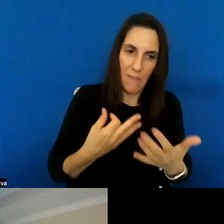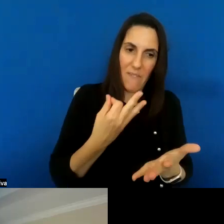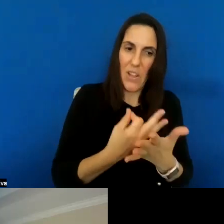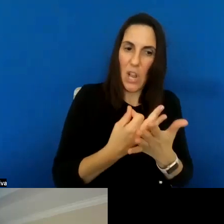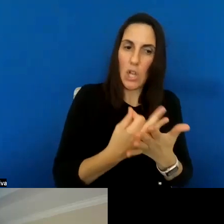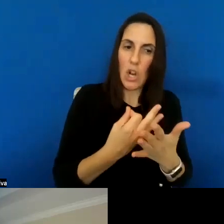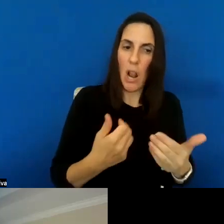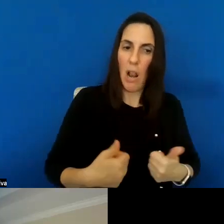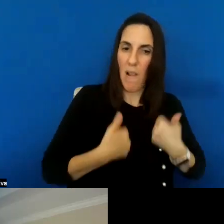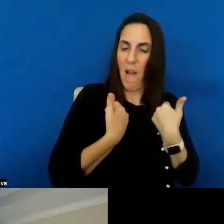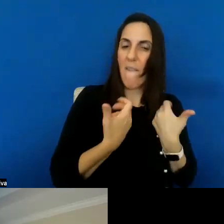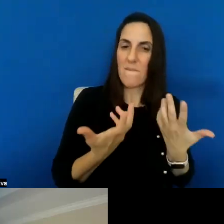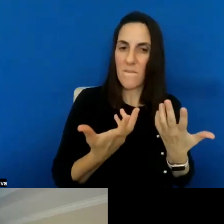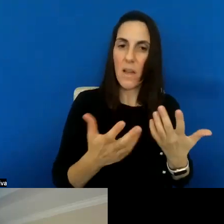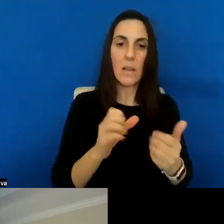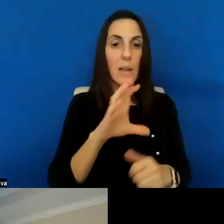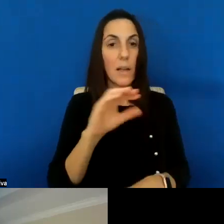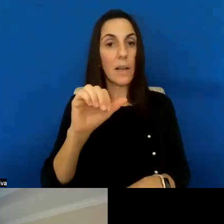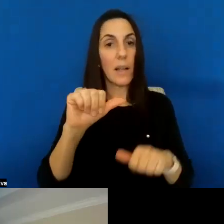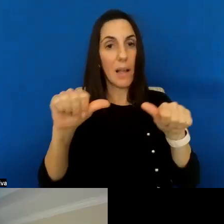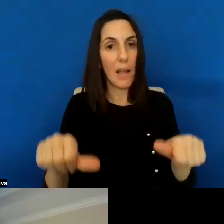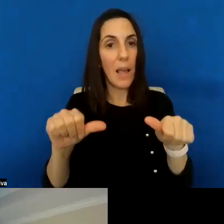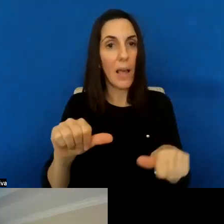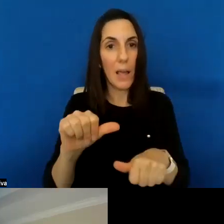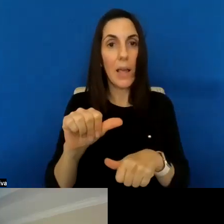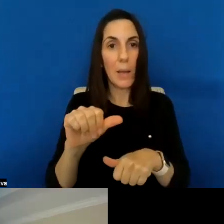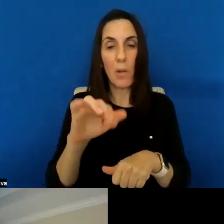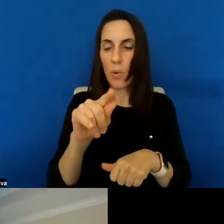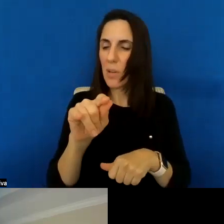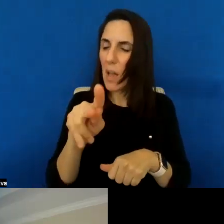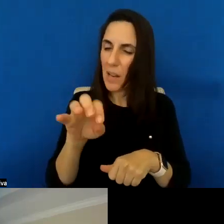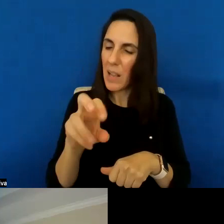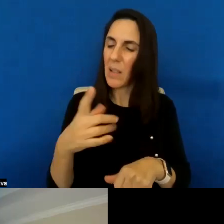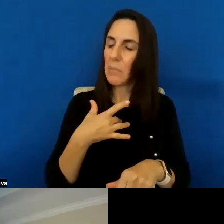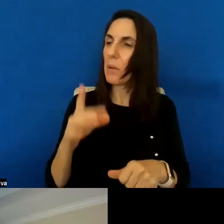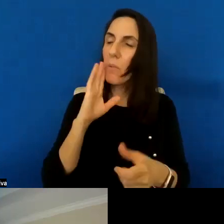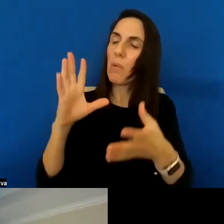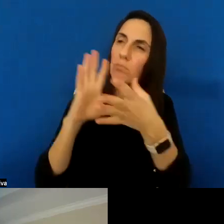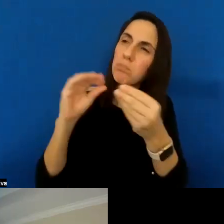and able United was a topic of one of the conversations we had and you know, I heard